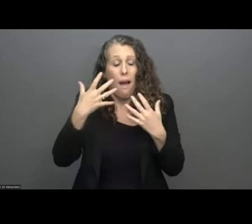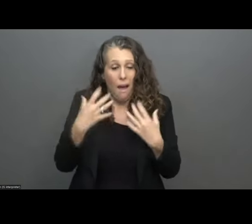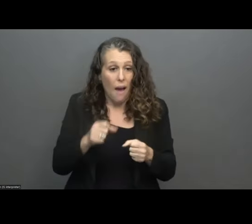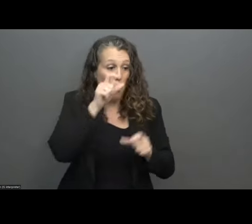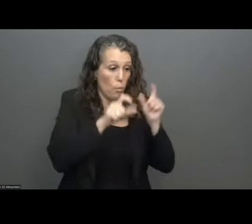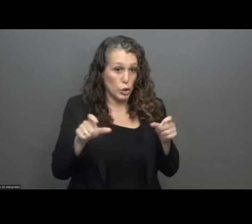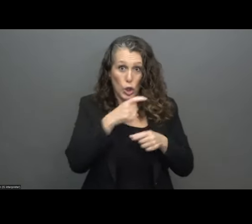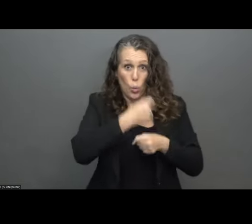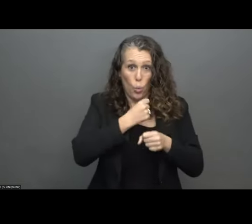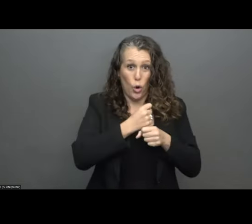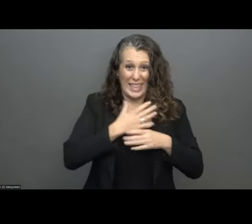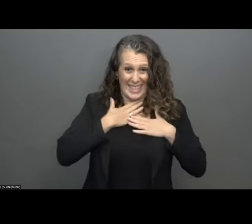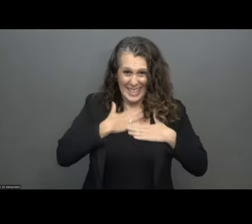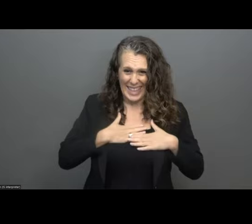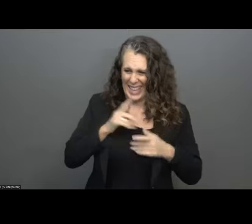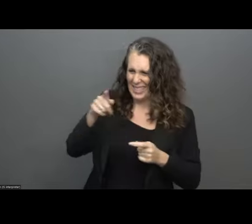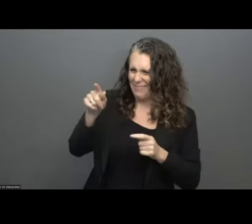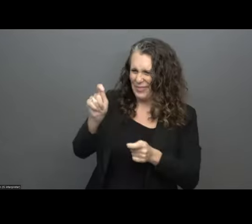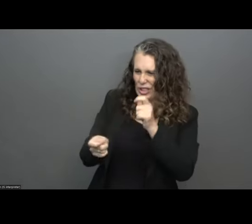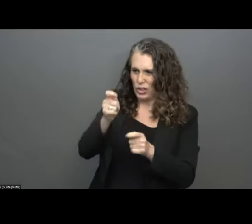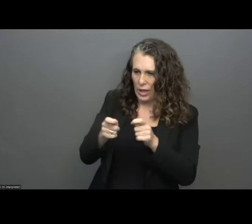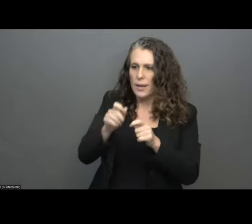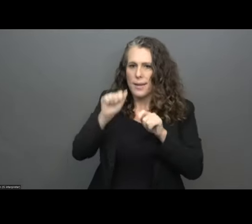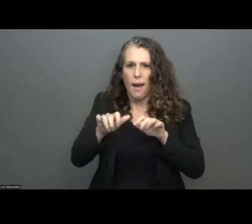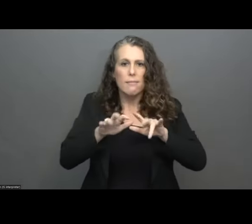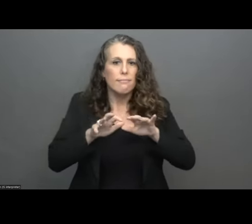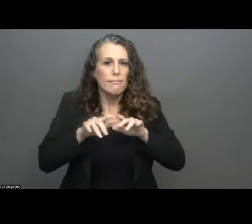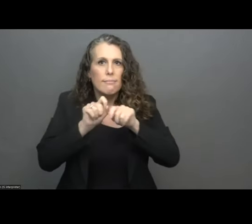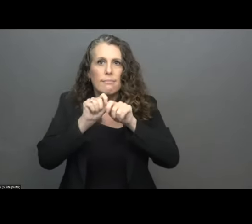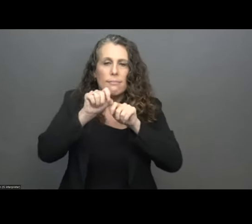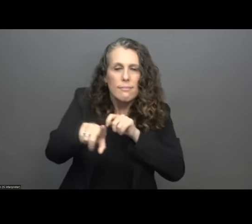09:47:14 Again, I think this is an important point that speaks about the point of making